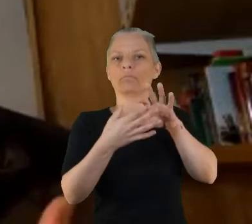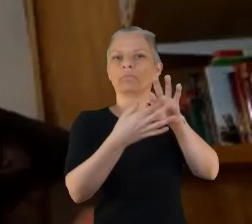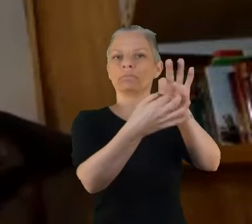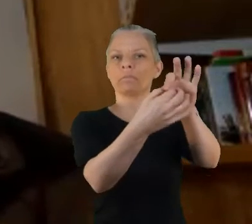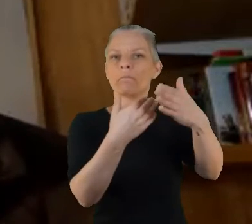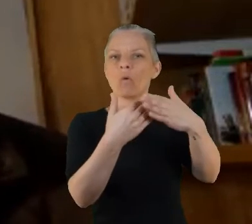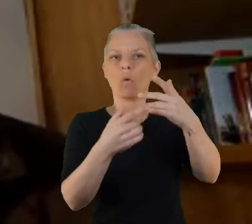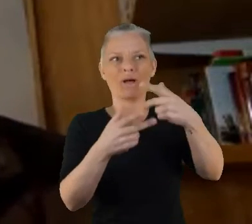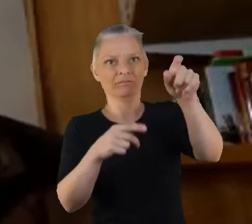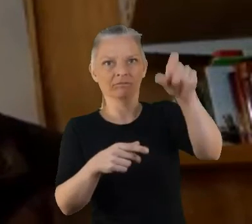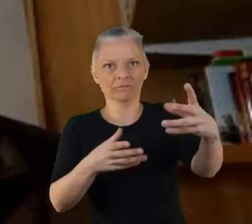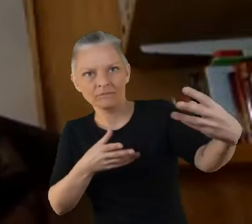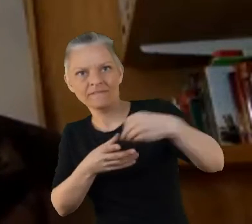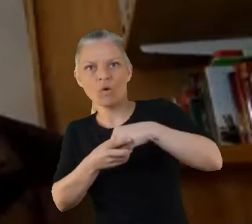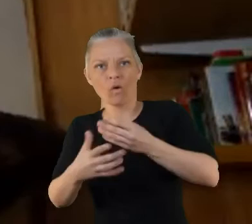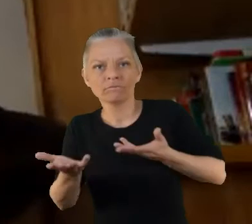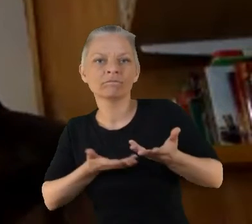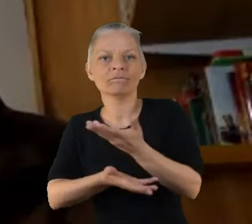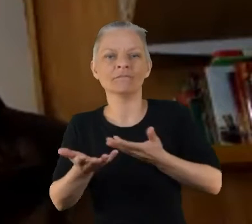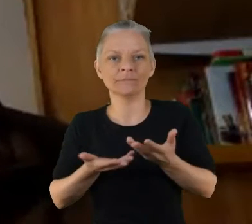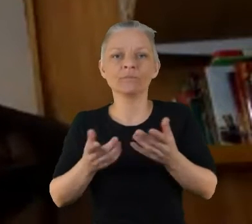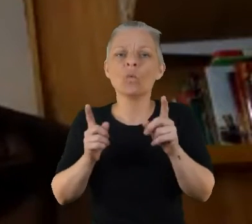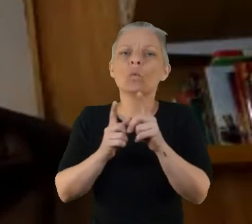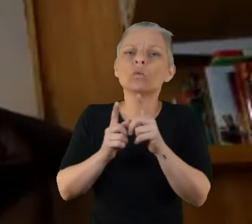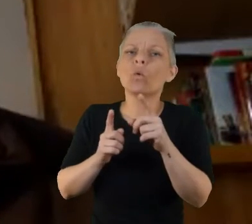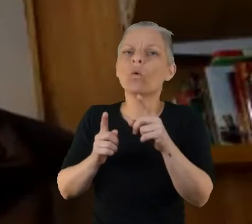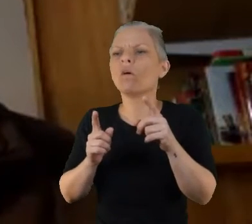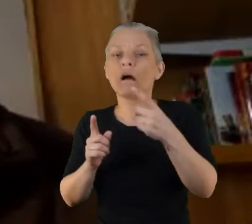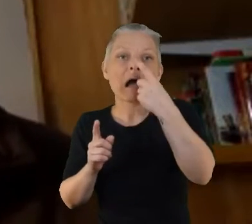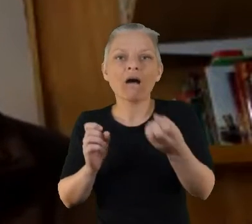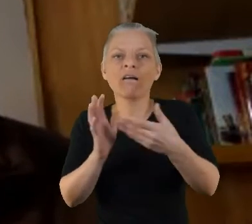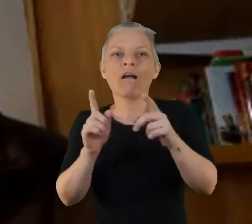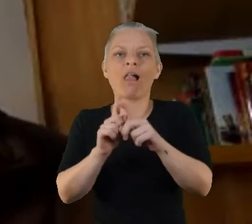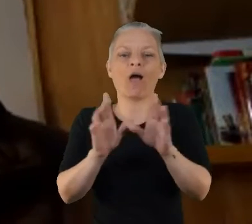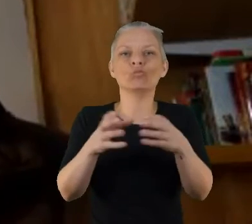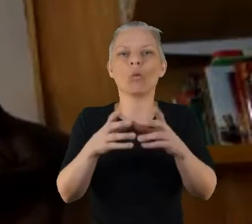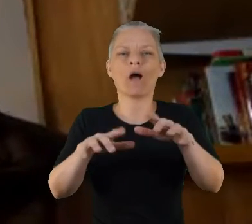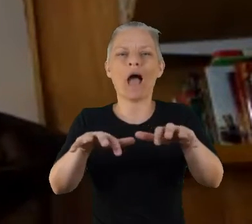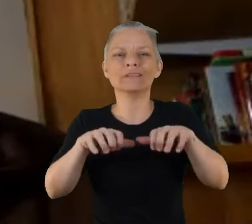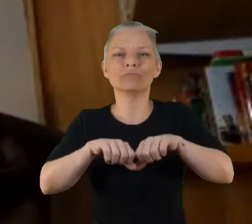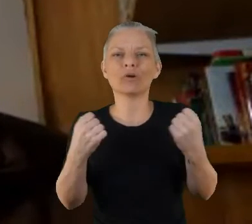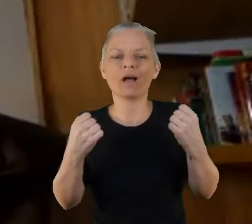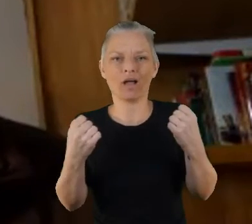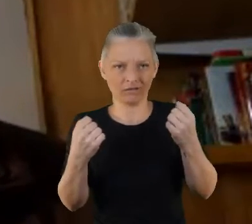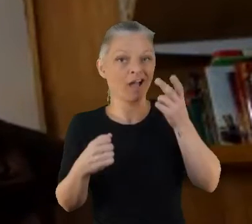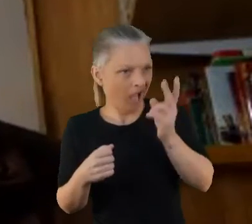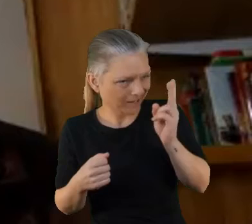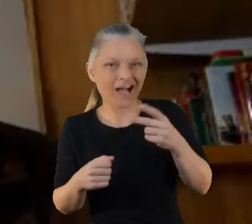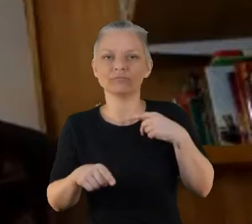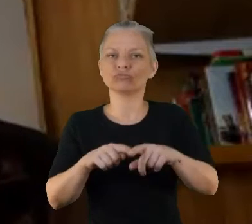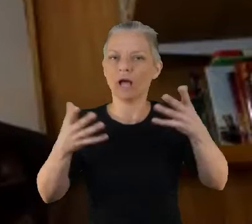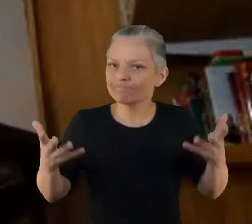It can increase an element of connectedness when each participant is involved with discussion,